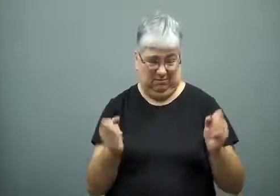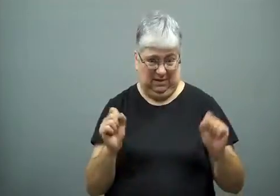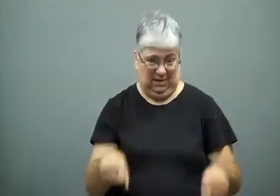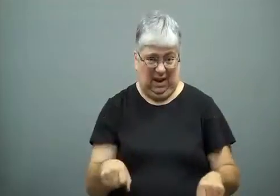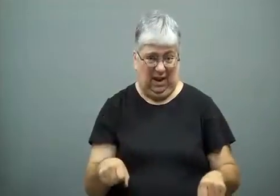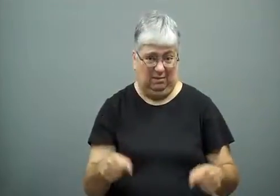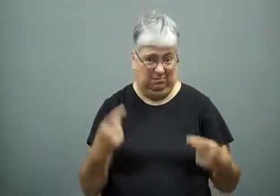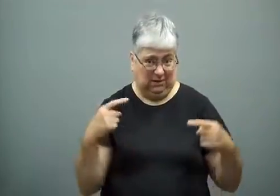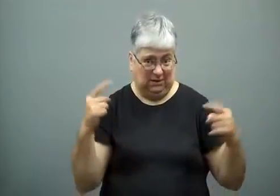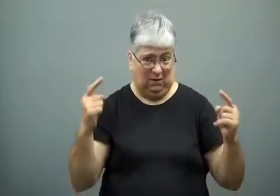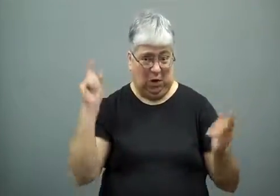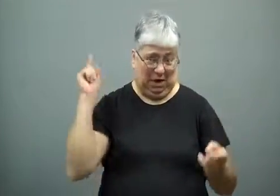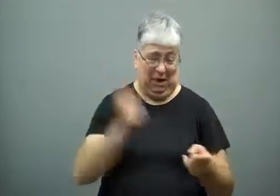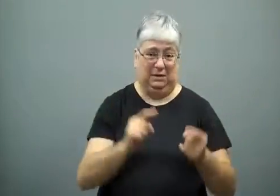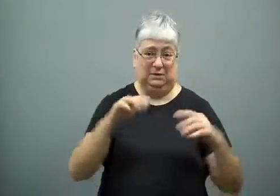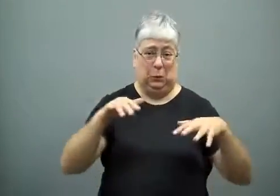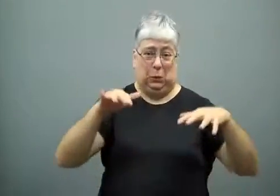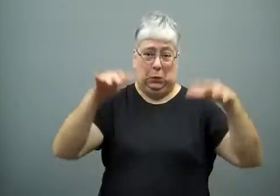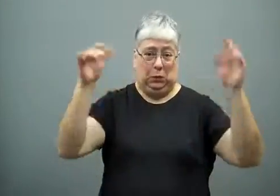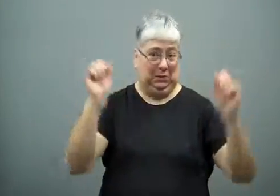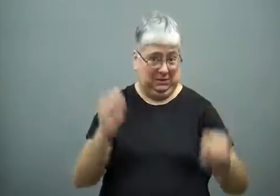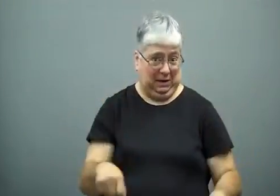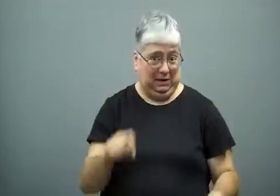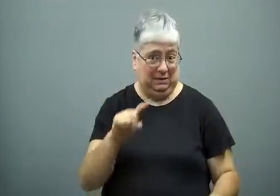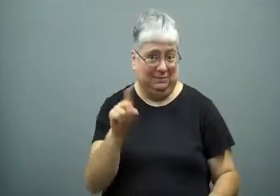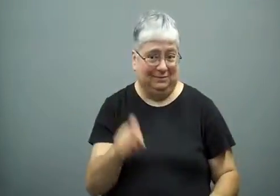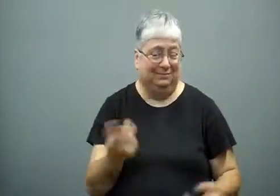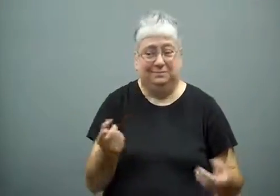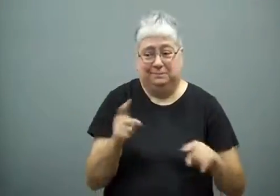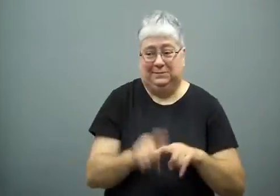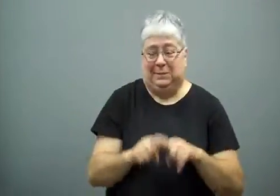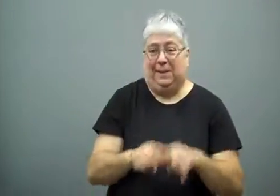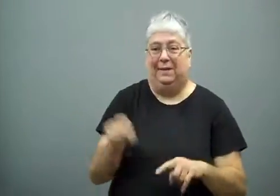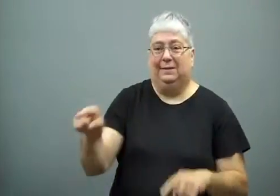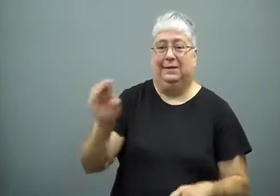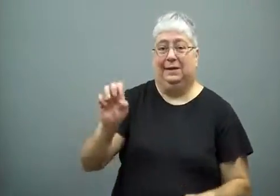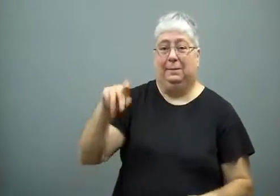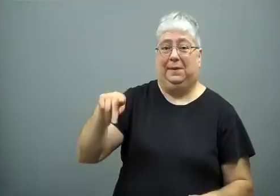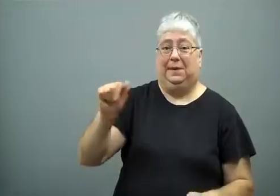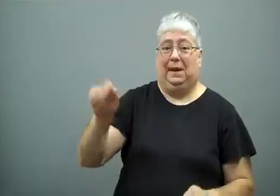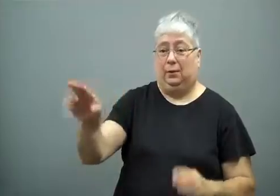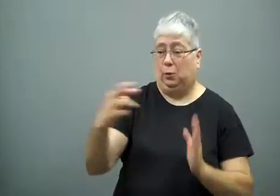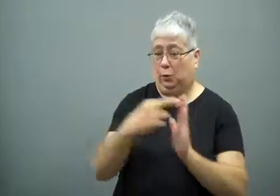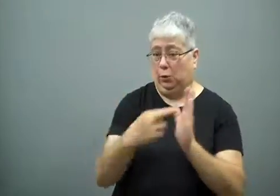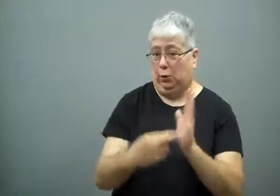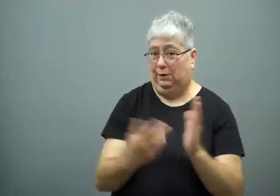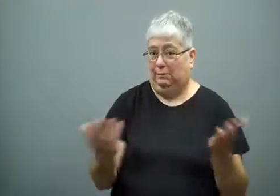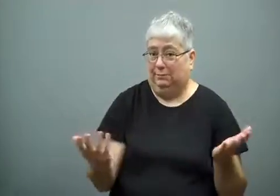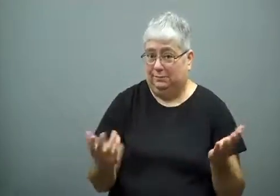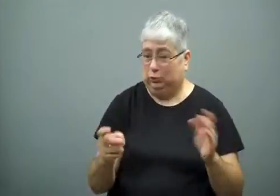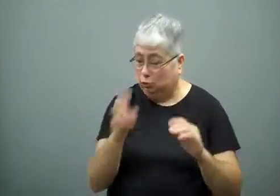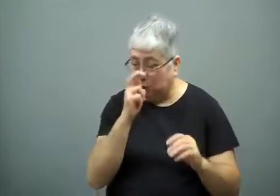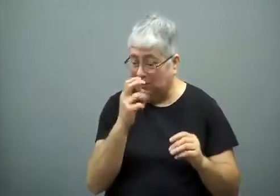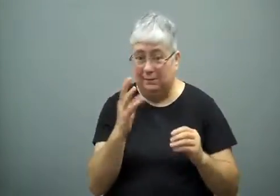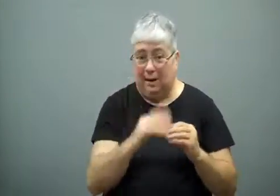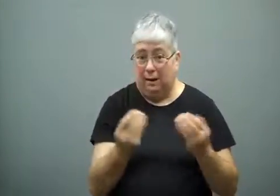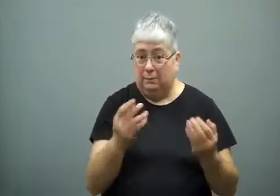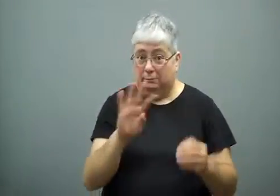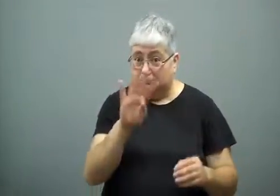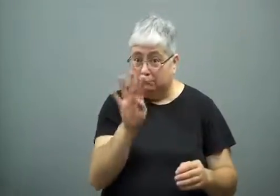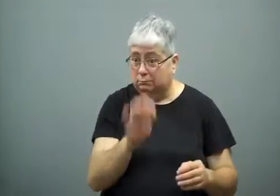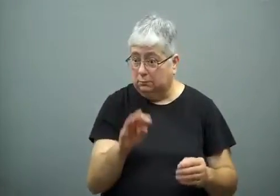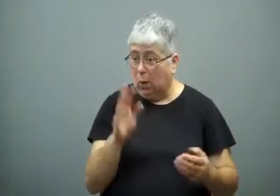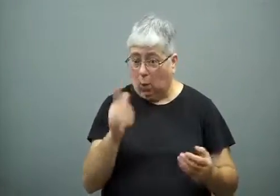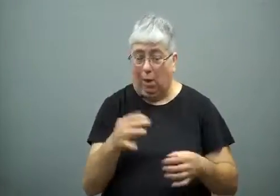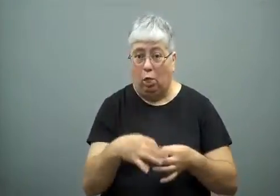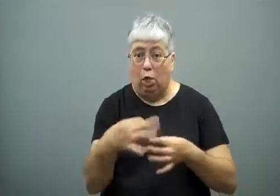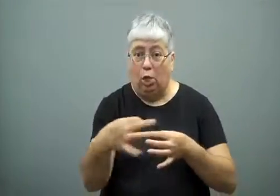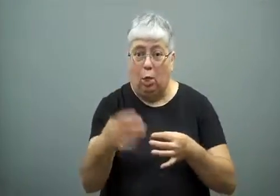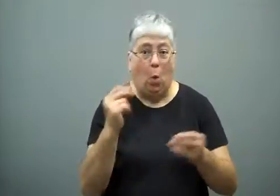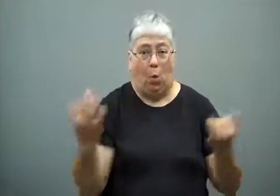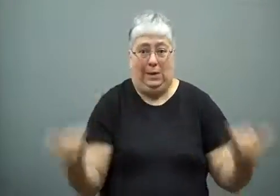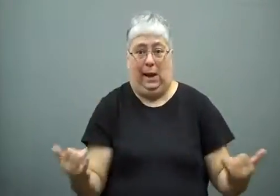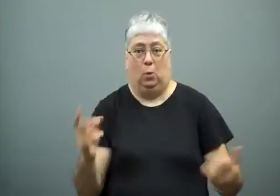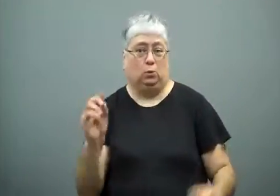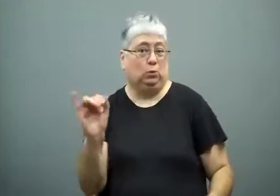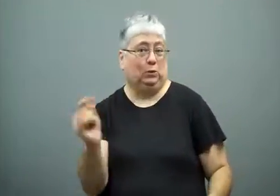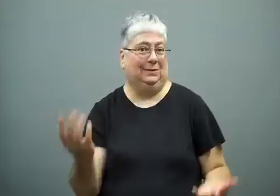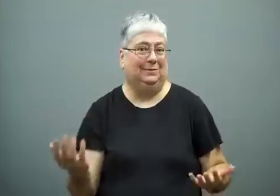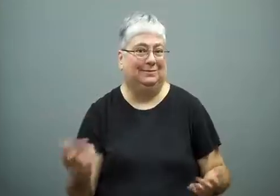There is a question as to whether that's doable.